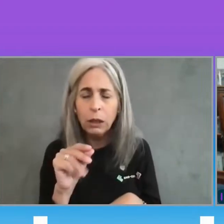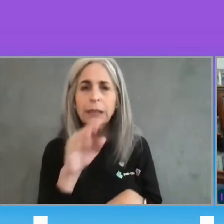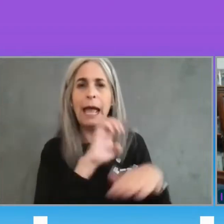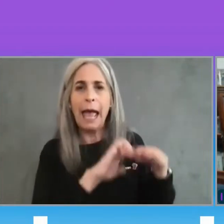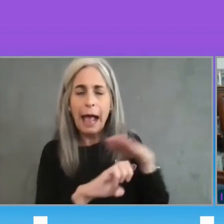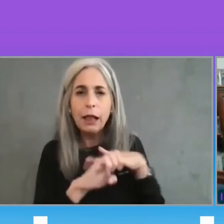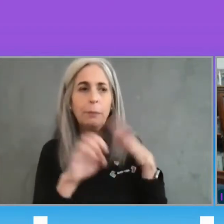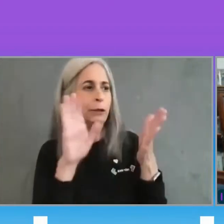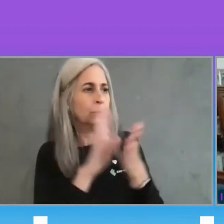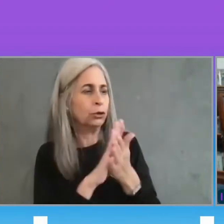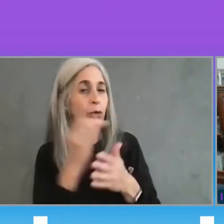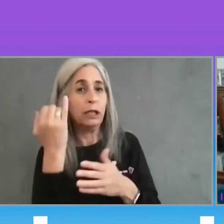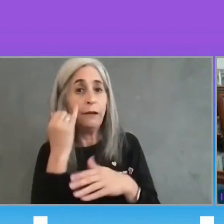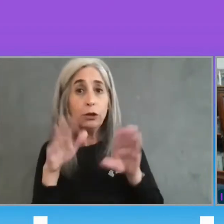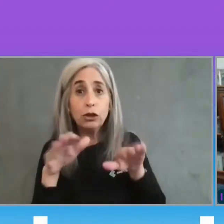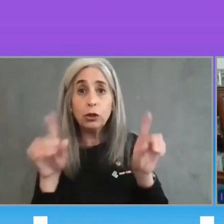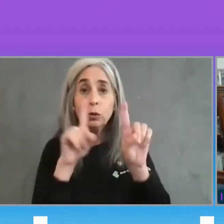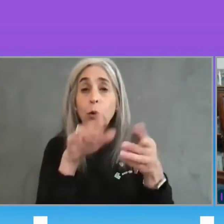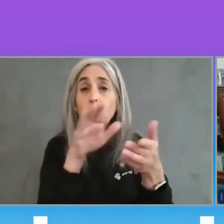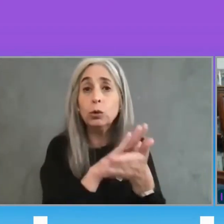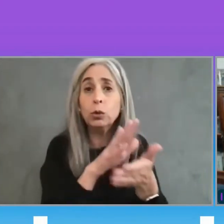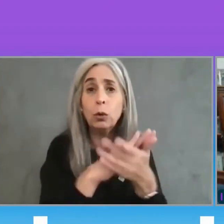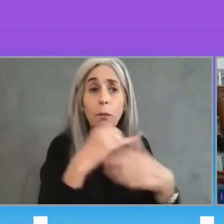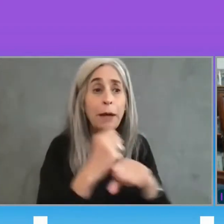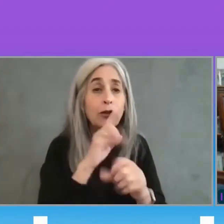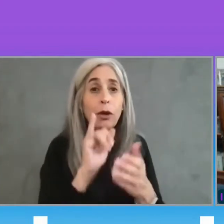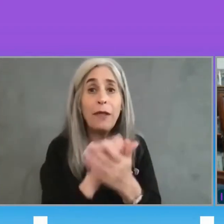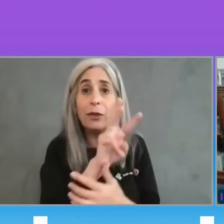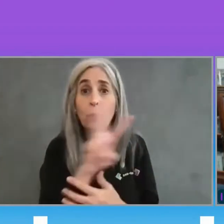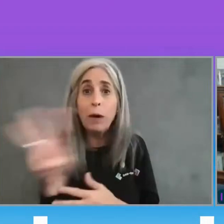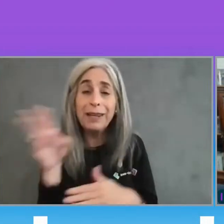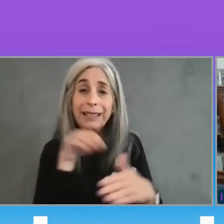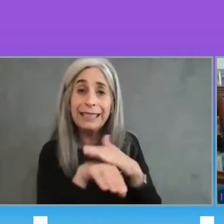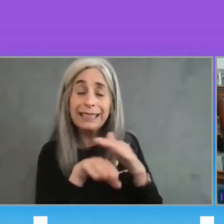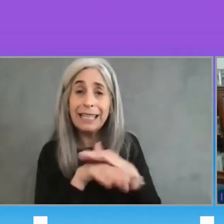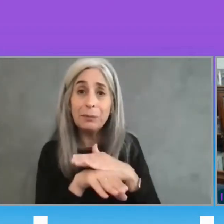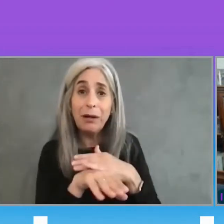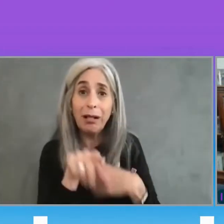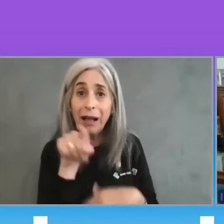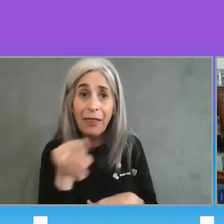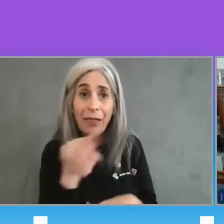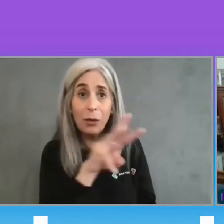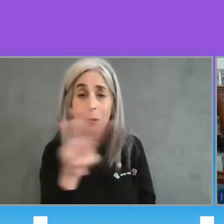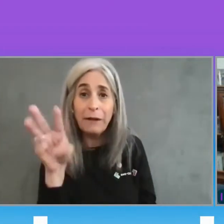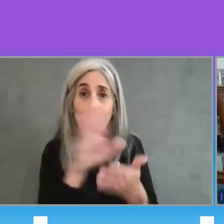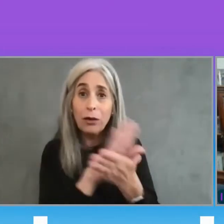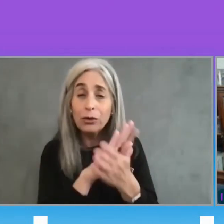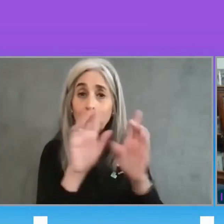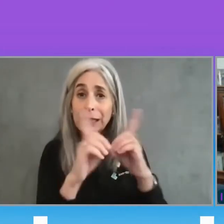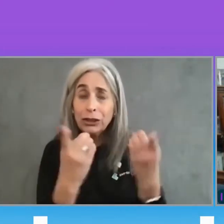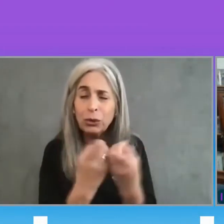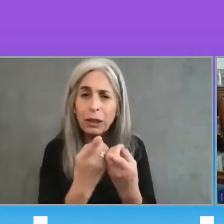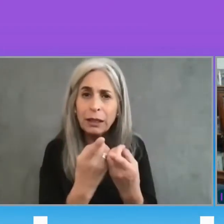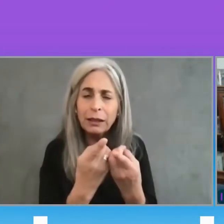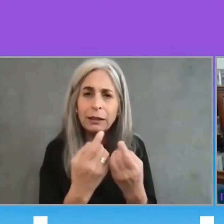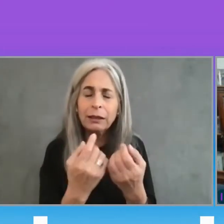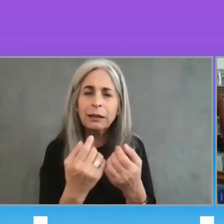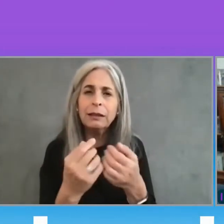You know, if you have a child in your local elementary school, it's making sure that that website is that information is